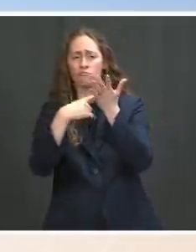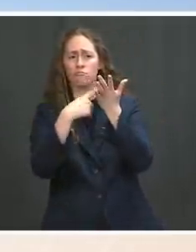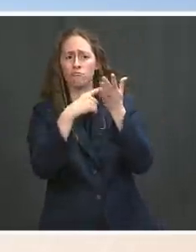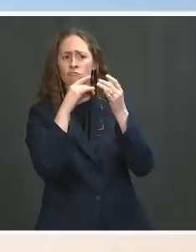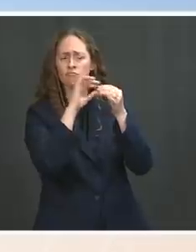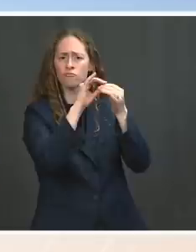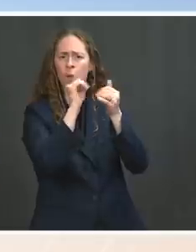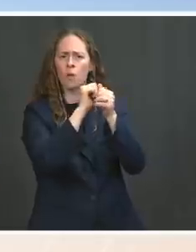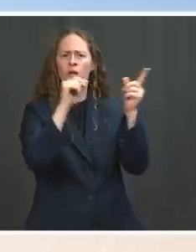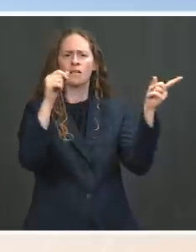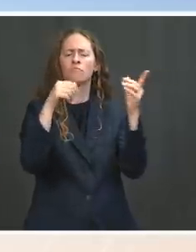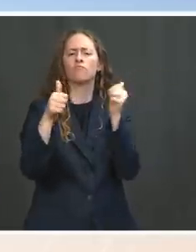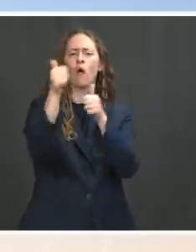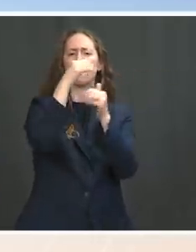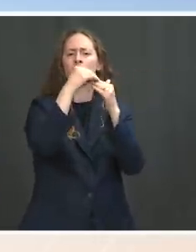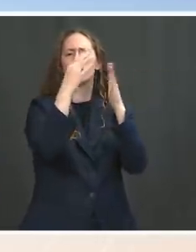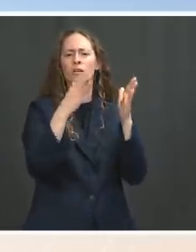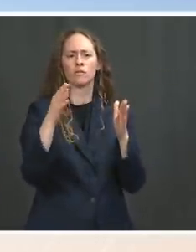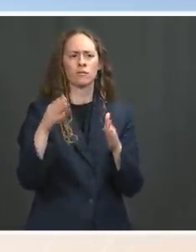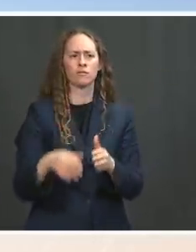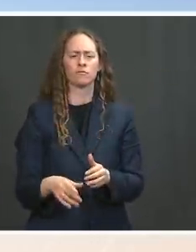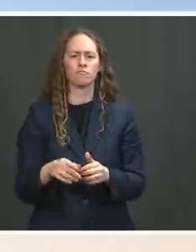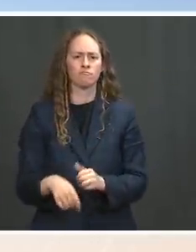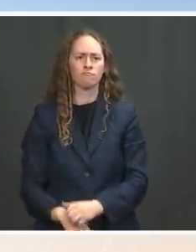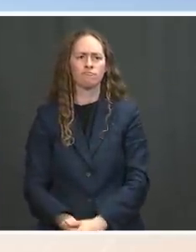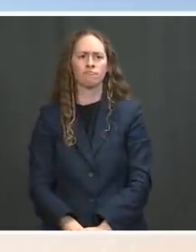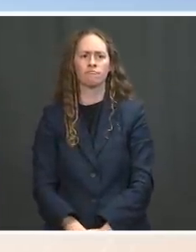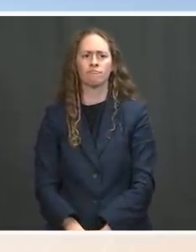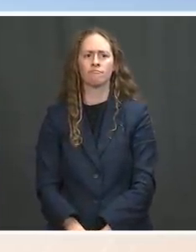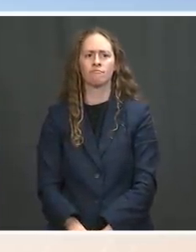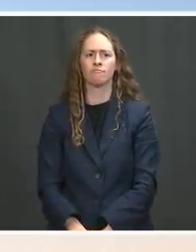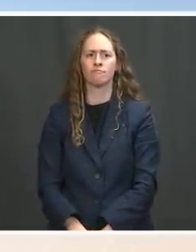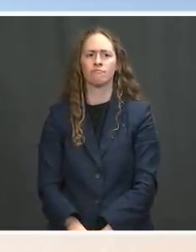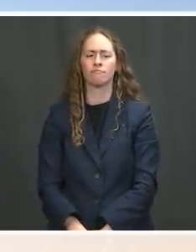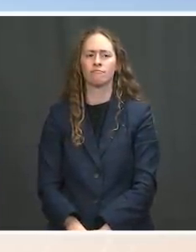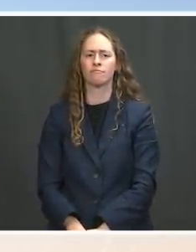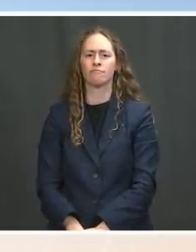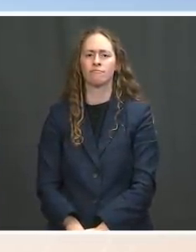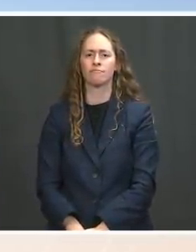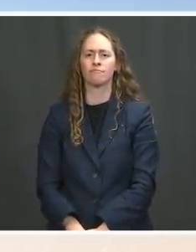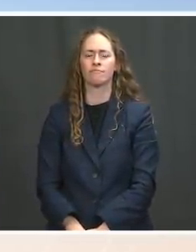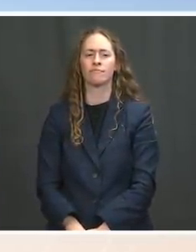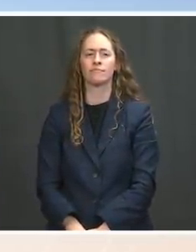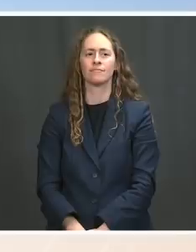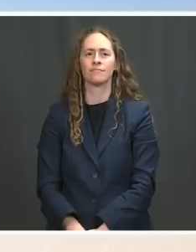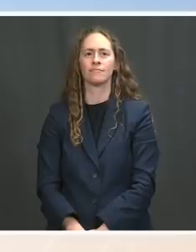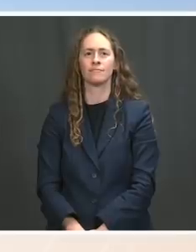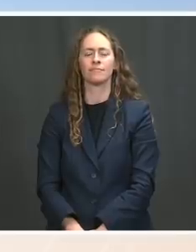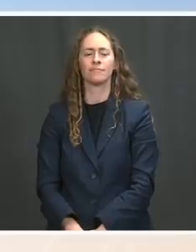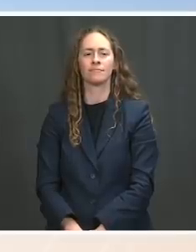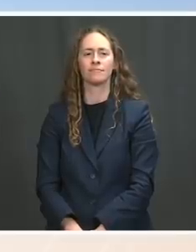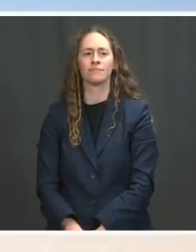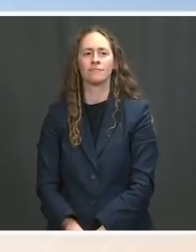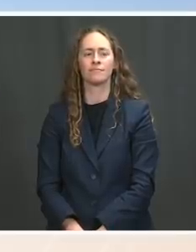The Press: The amicus brief of the Canadian government in the U.S. federal court says that -- describes the potential closing